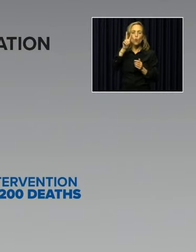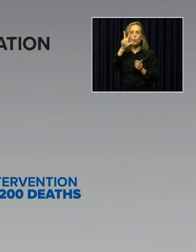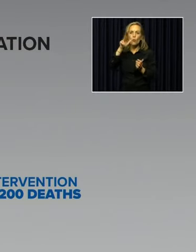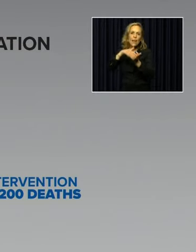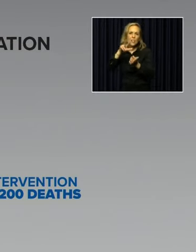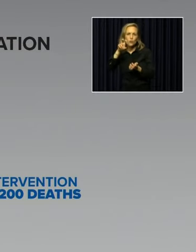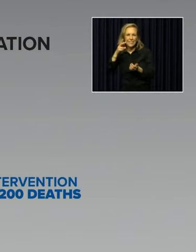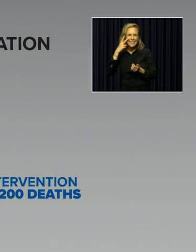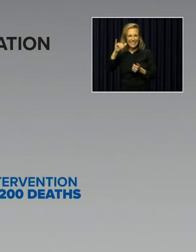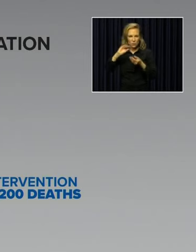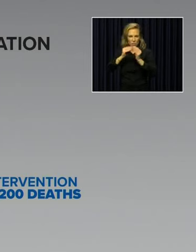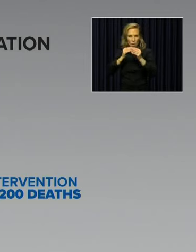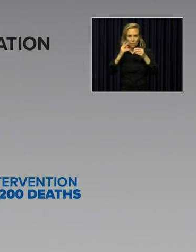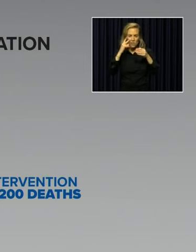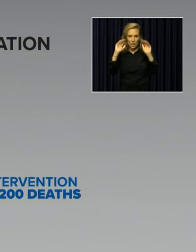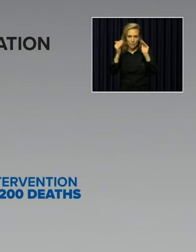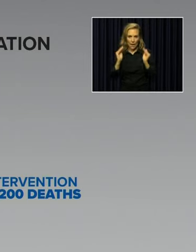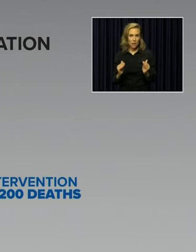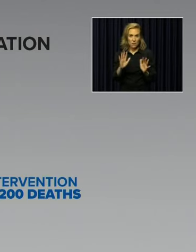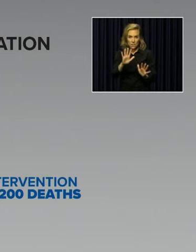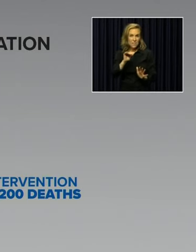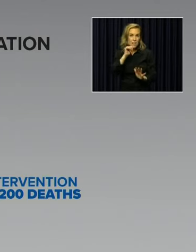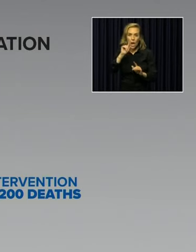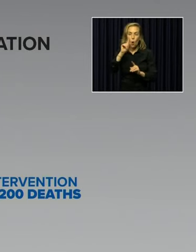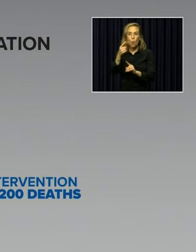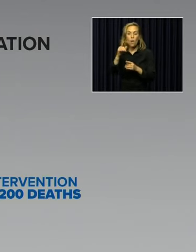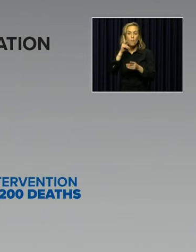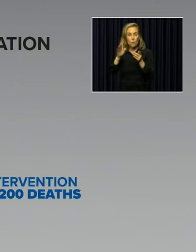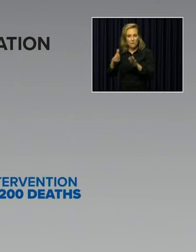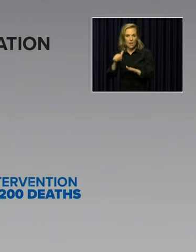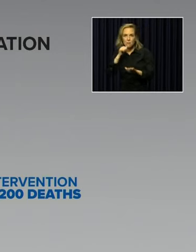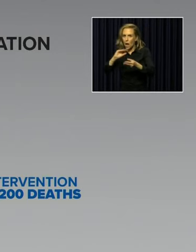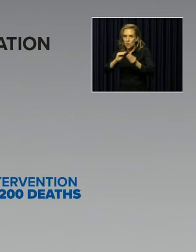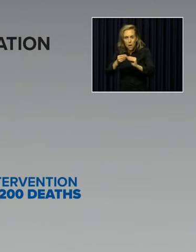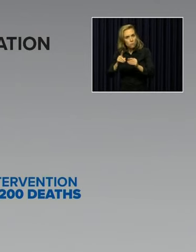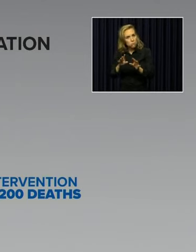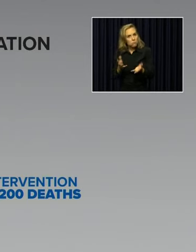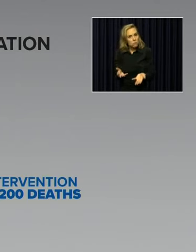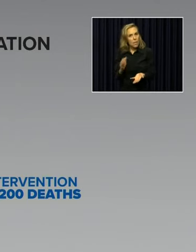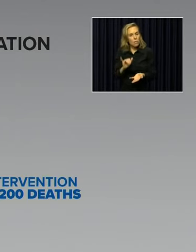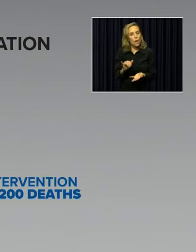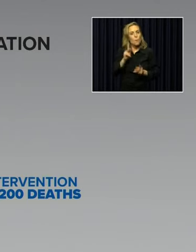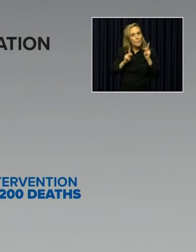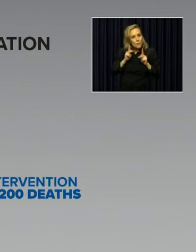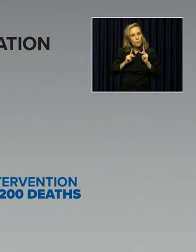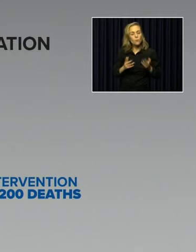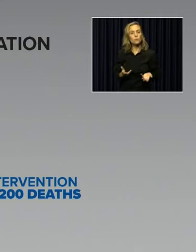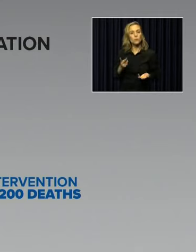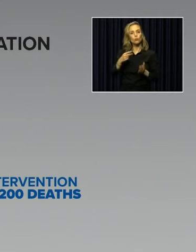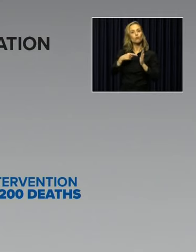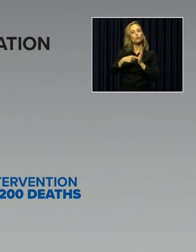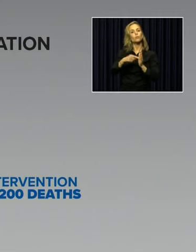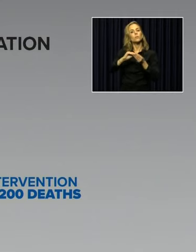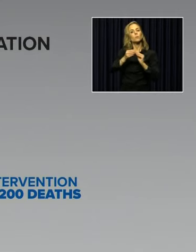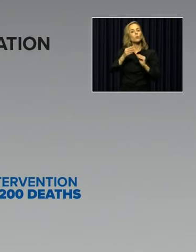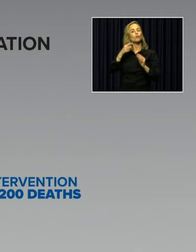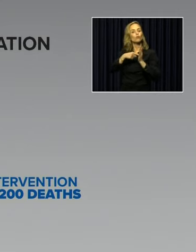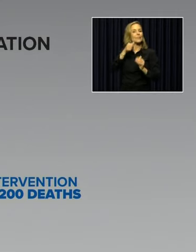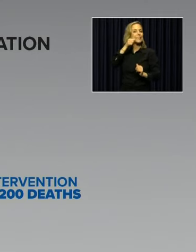ALL THESE RESTRICTIONS, WHETHER WE DO EVERYTHING WE CAN, EVEN WHEN IT'S A BEAUTIFUL DAY OR